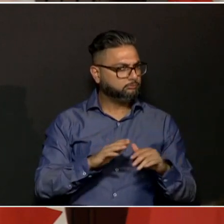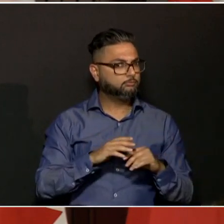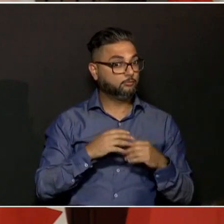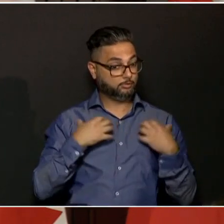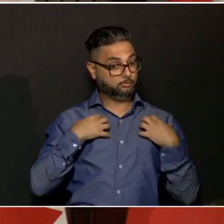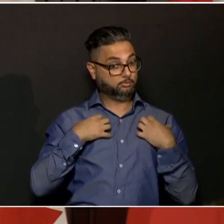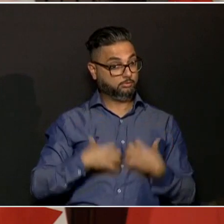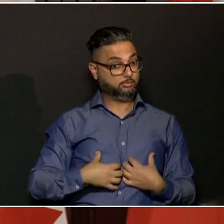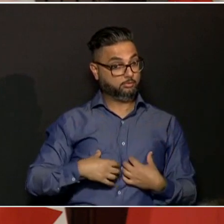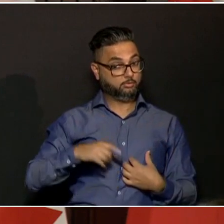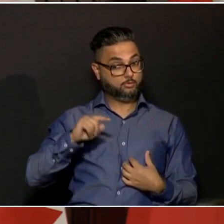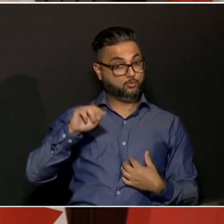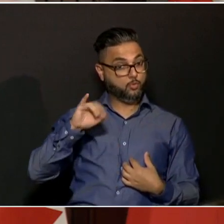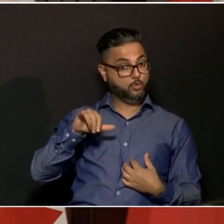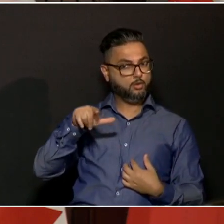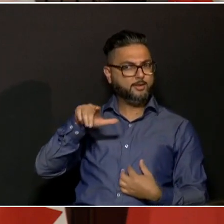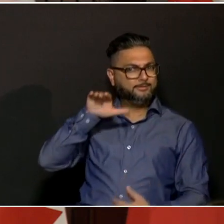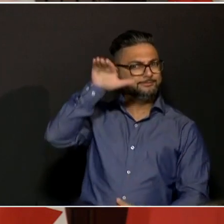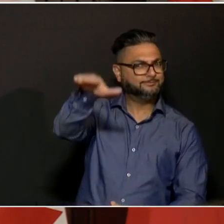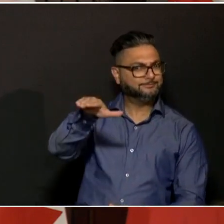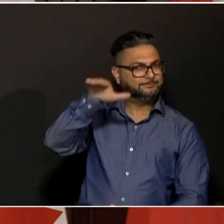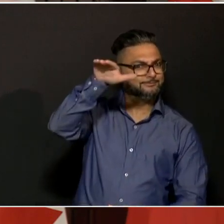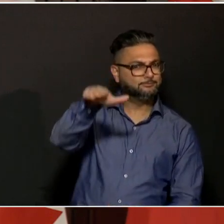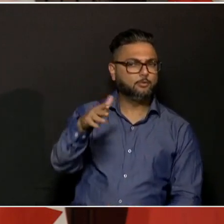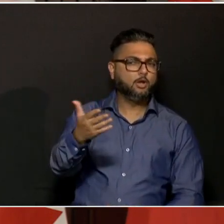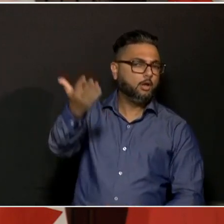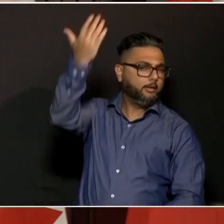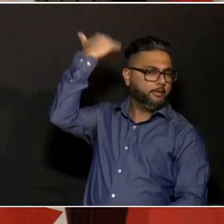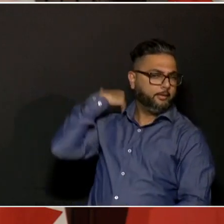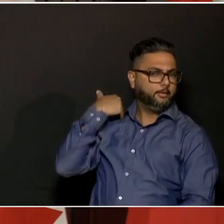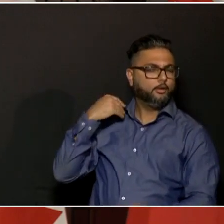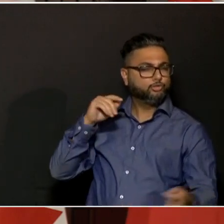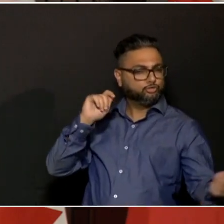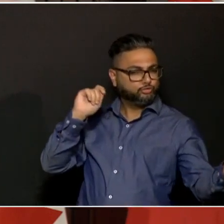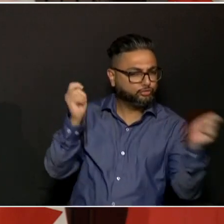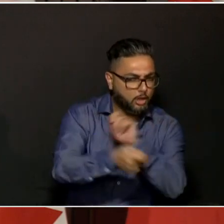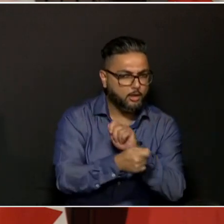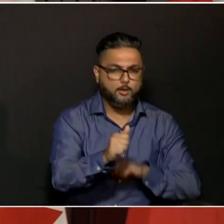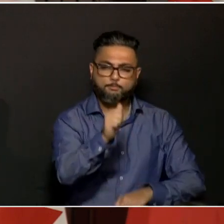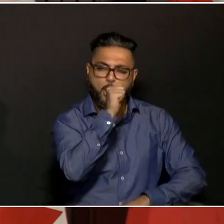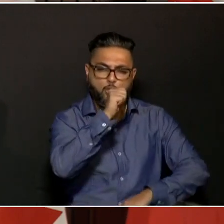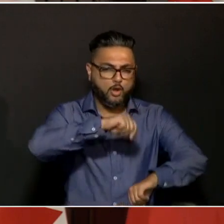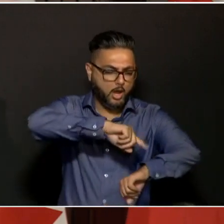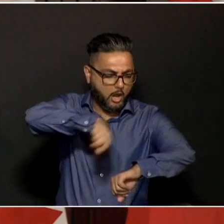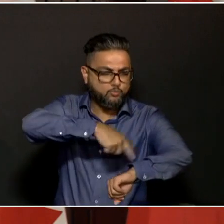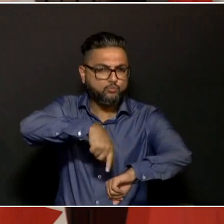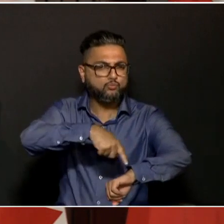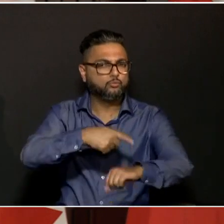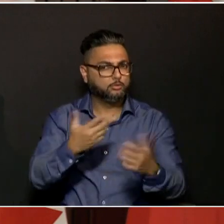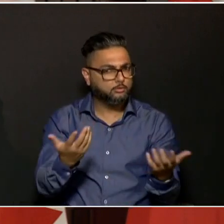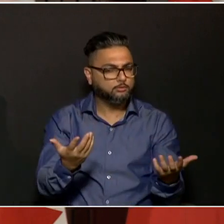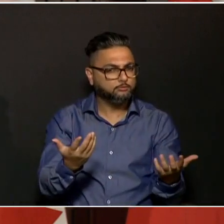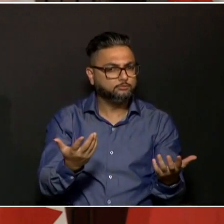. with the Mayor asked you to do the earlier part of our thing back in July.